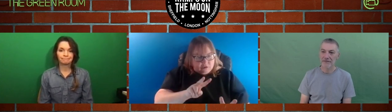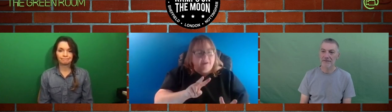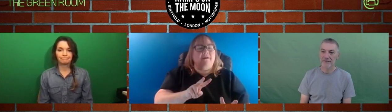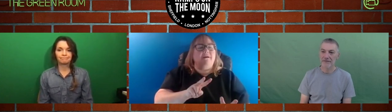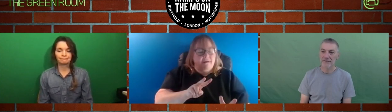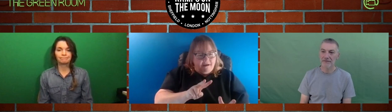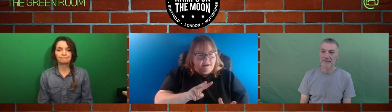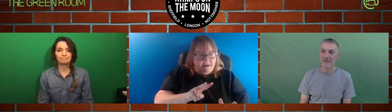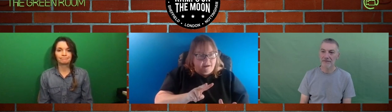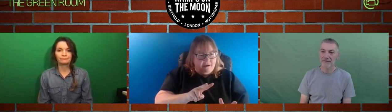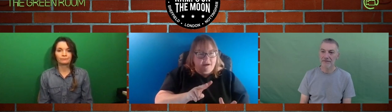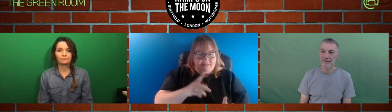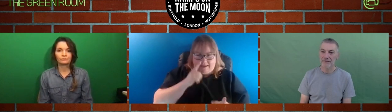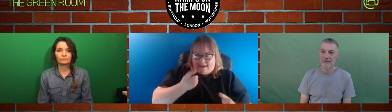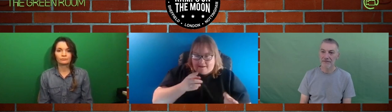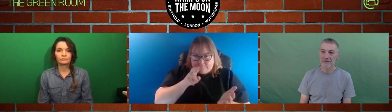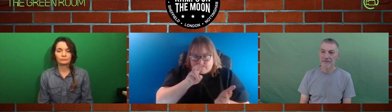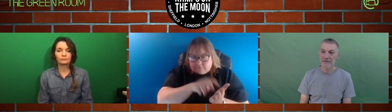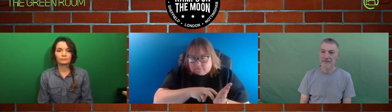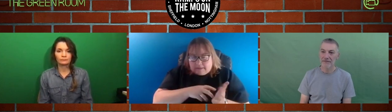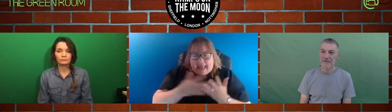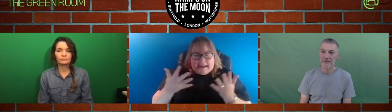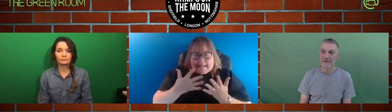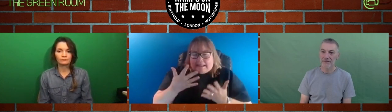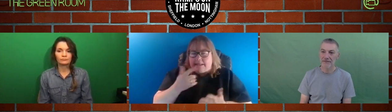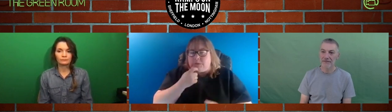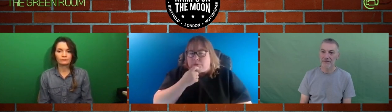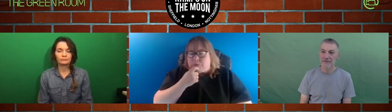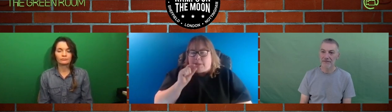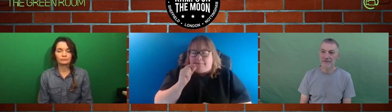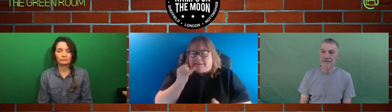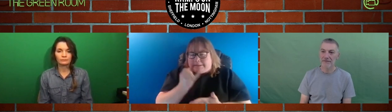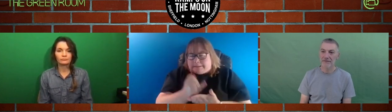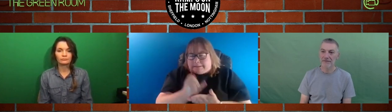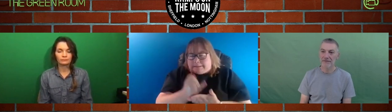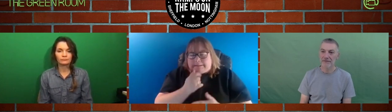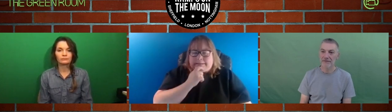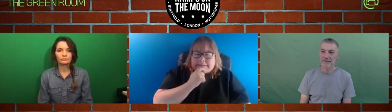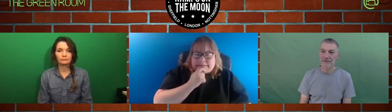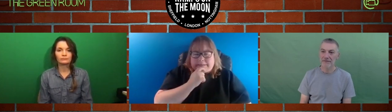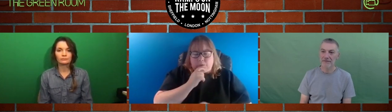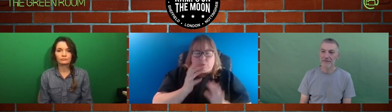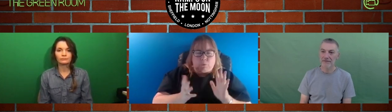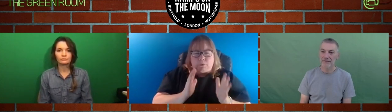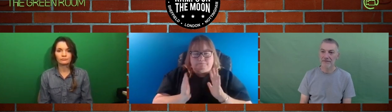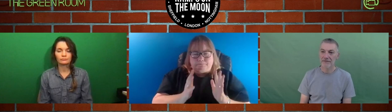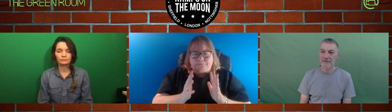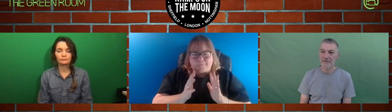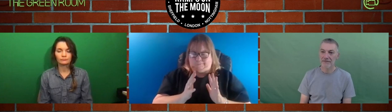gone slightly awry and could maybe work out why things had gone awry and see how we